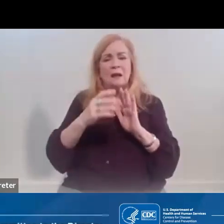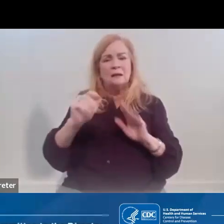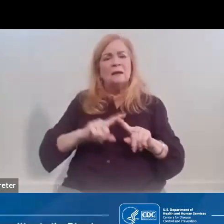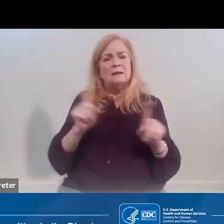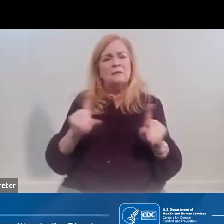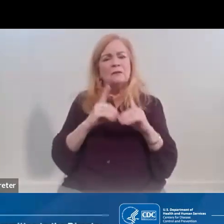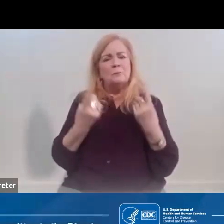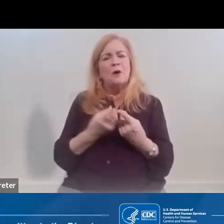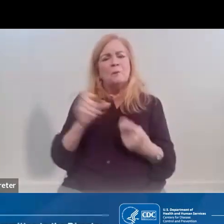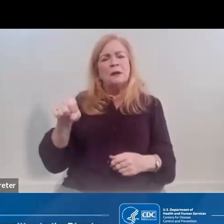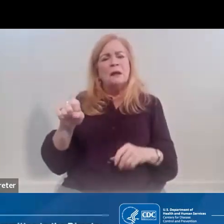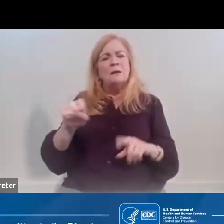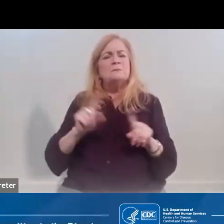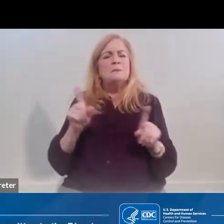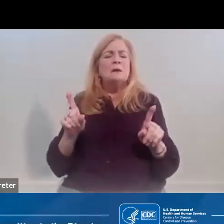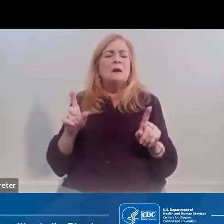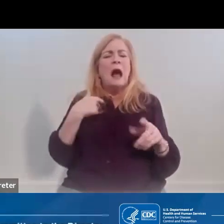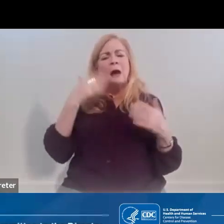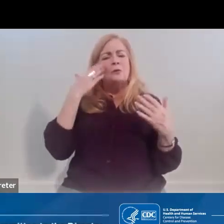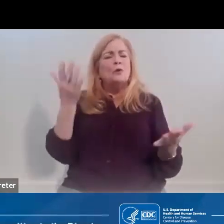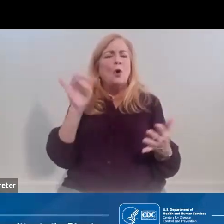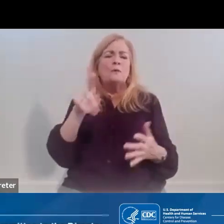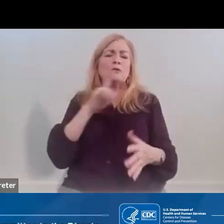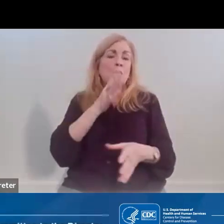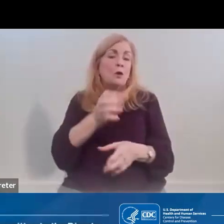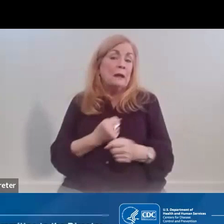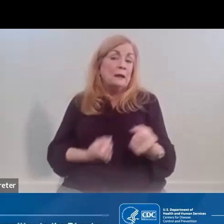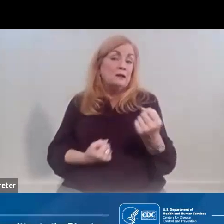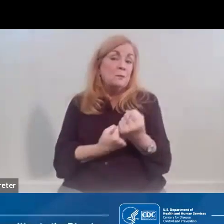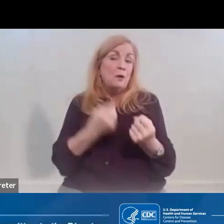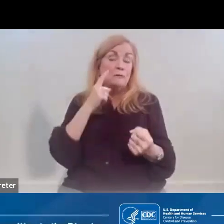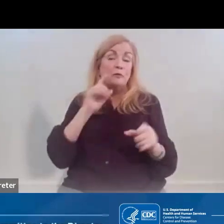And so I don't know if you're getting any support for doing those sort of initiatives